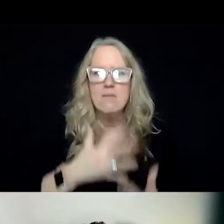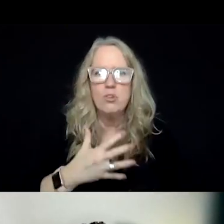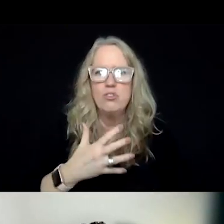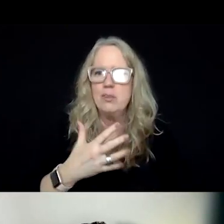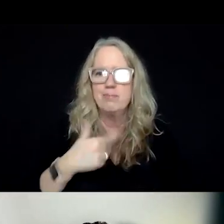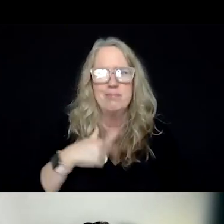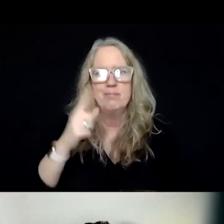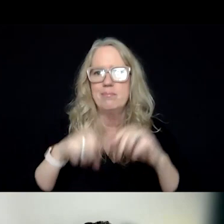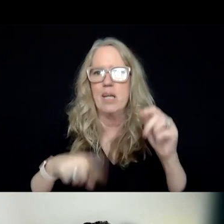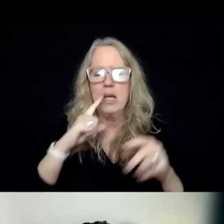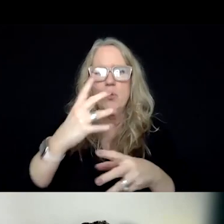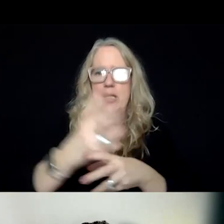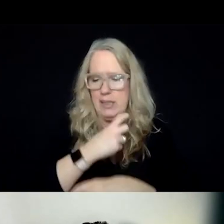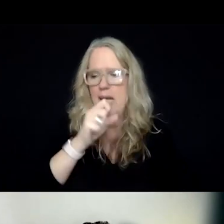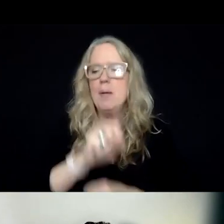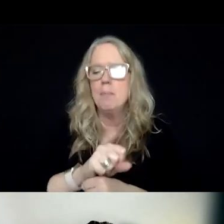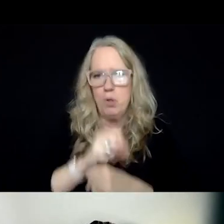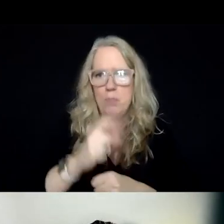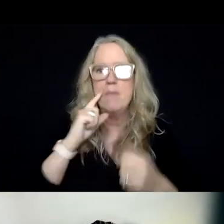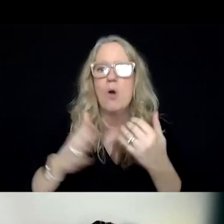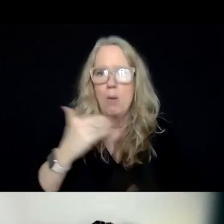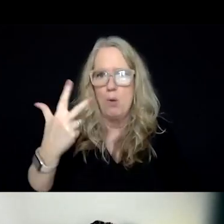GET EMPLOYED FOR ALMOST THREE YEARS.